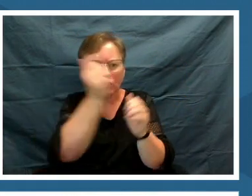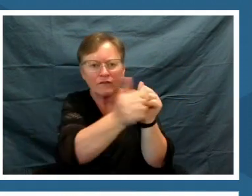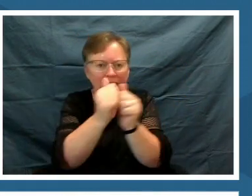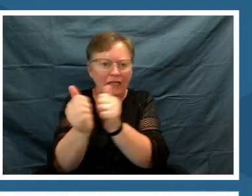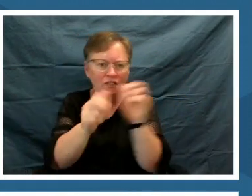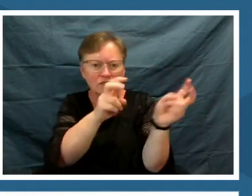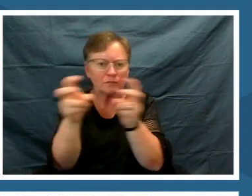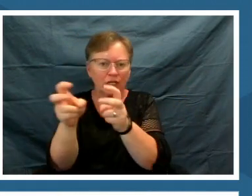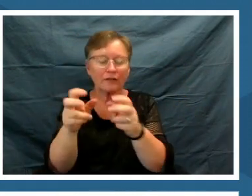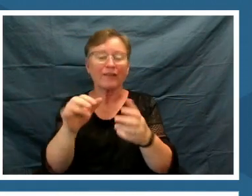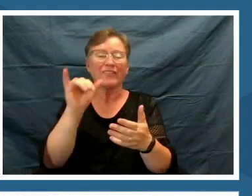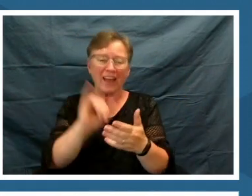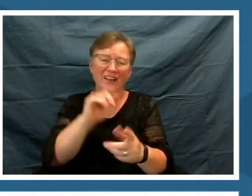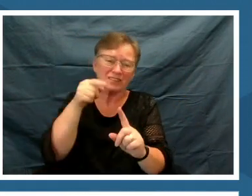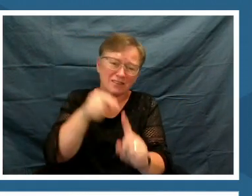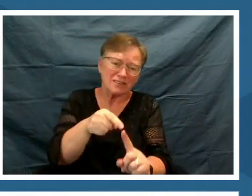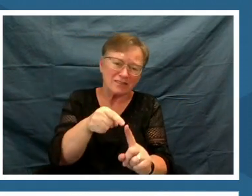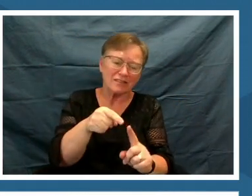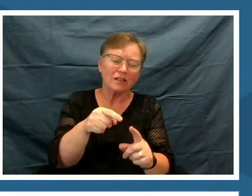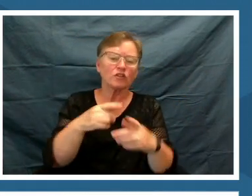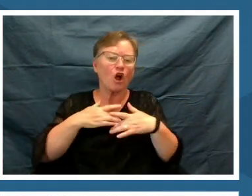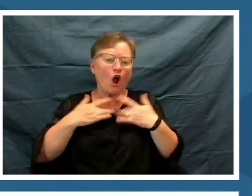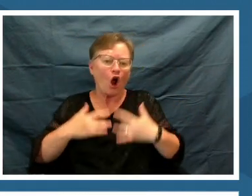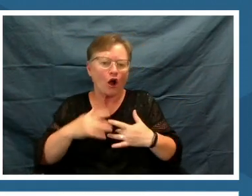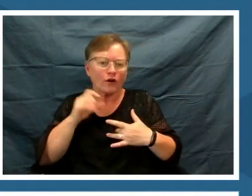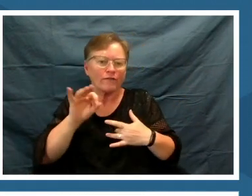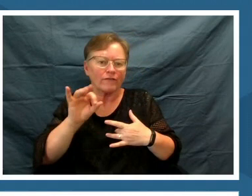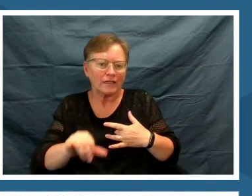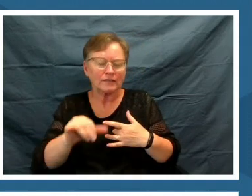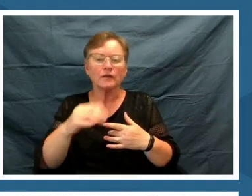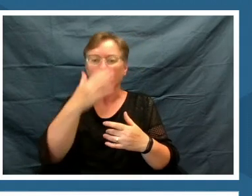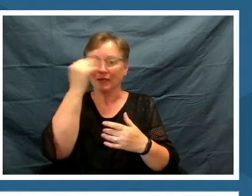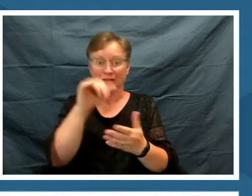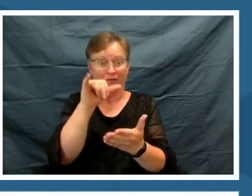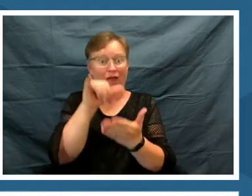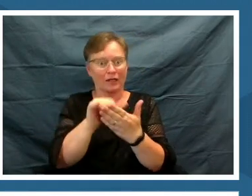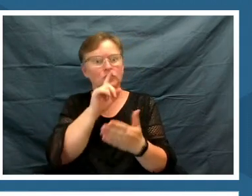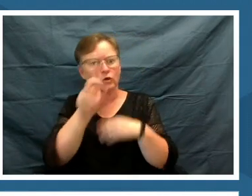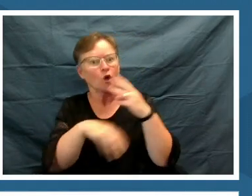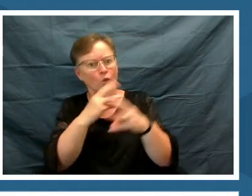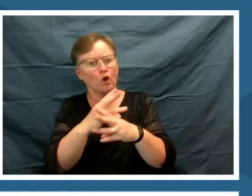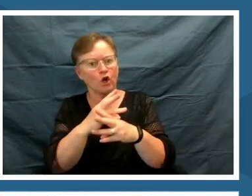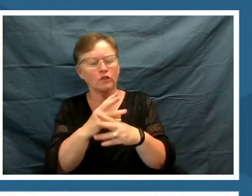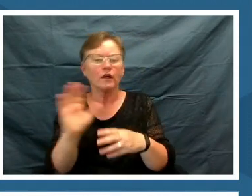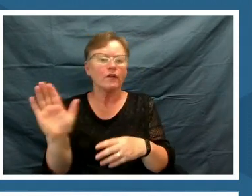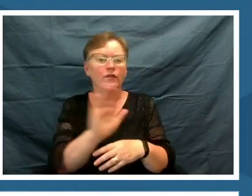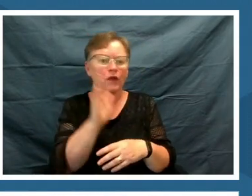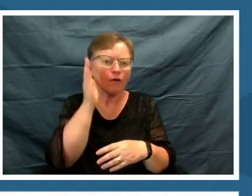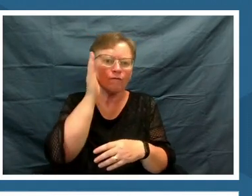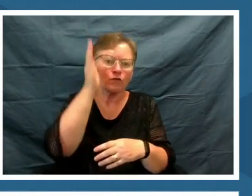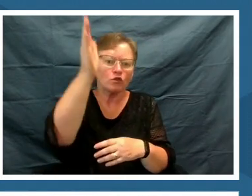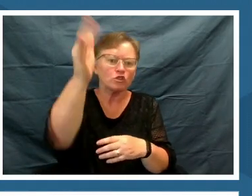is what they're going to have to be doing in the real world and their jobs